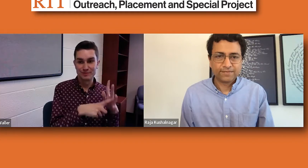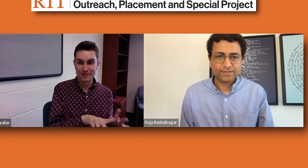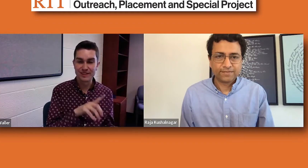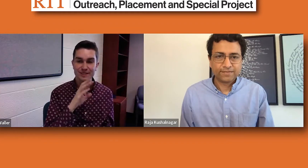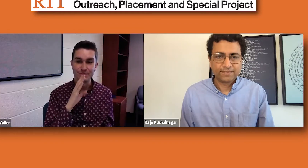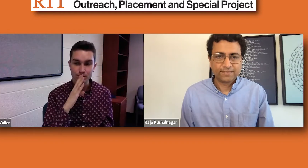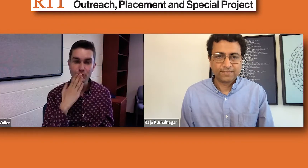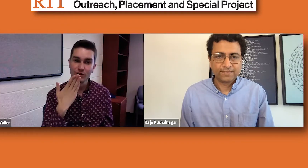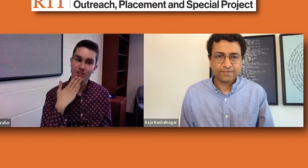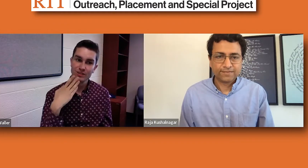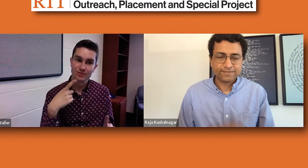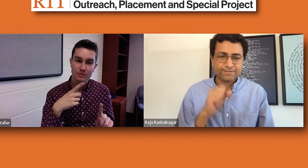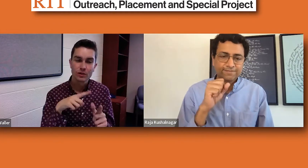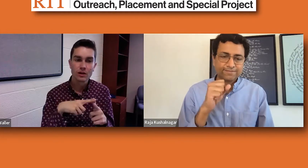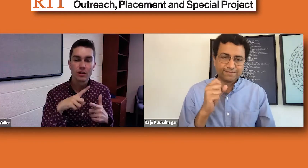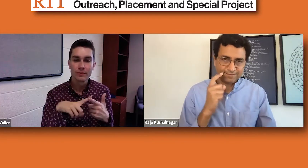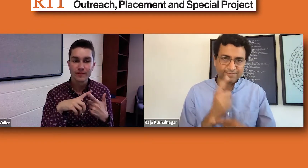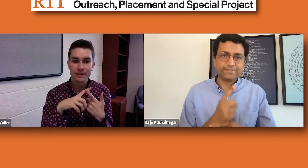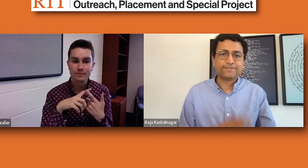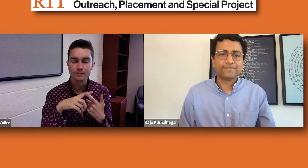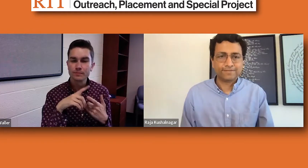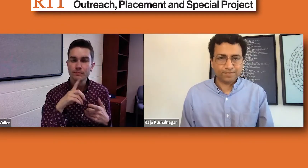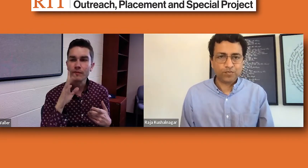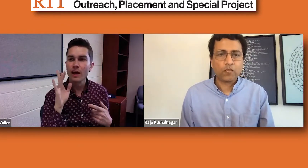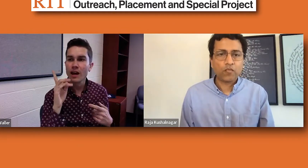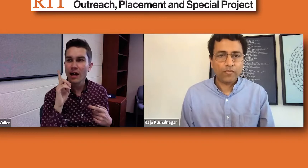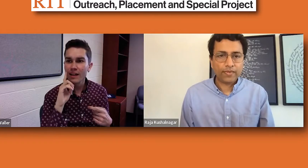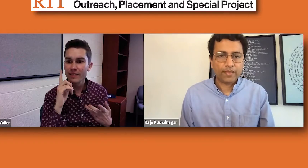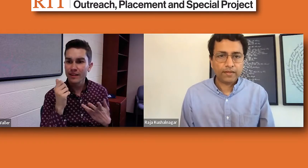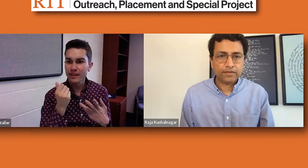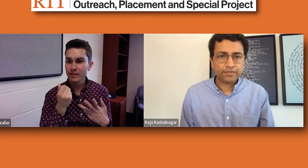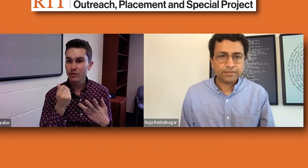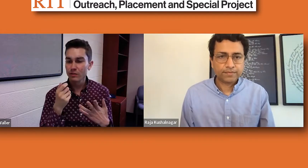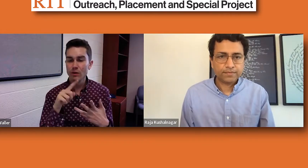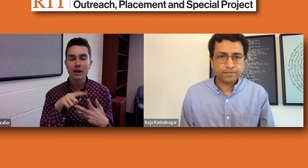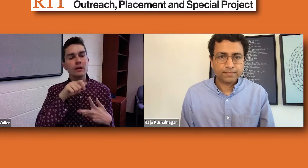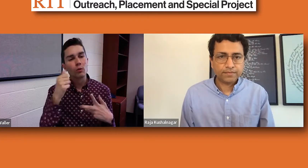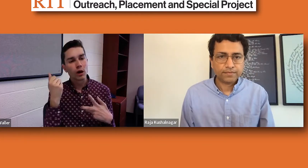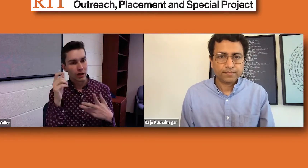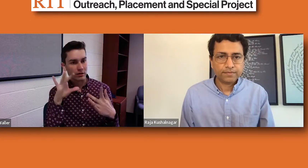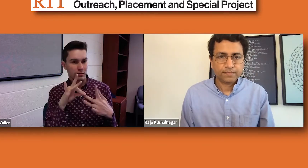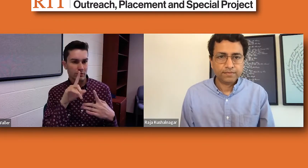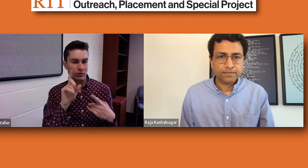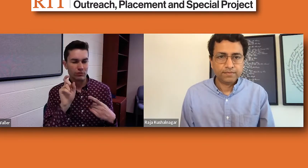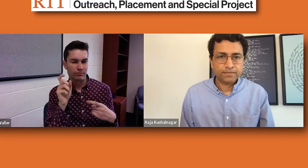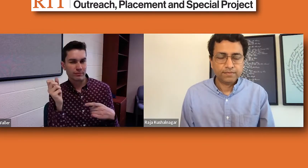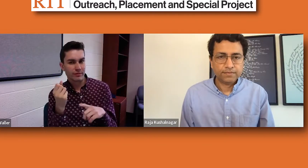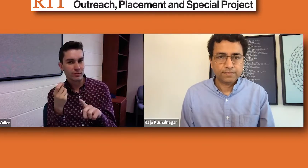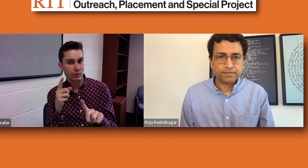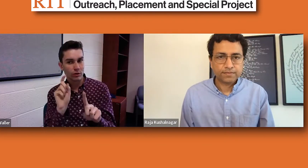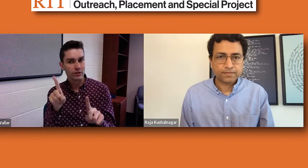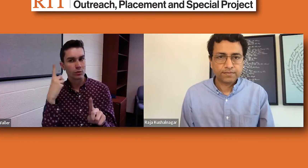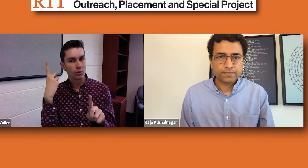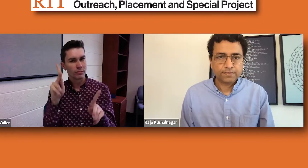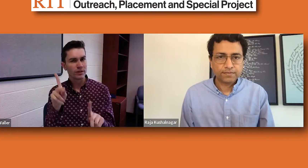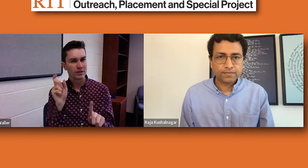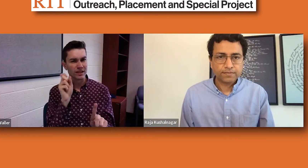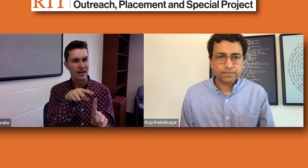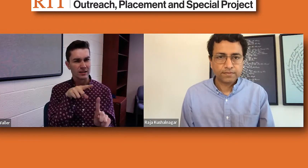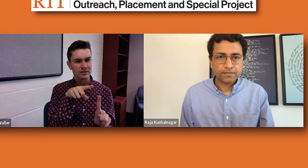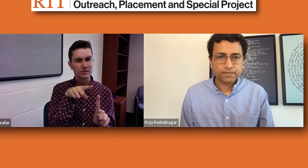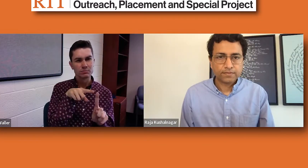what laws are involved, but it's a good place to get started.